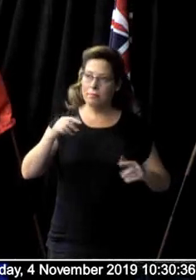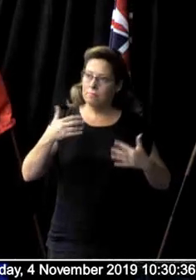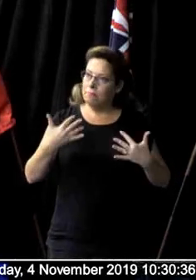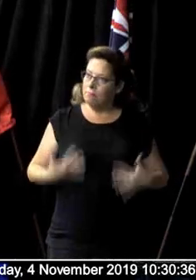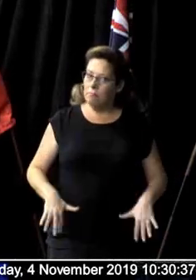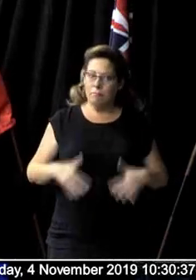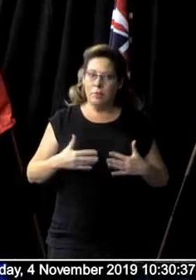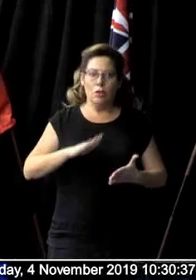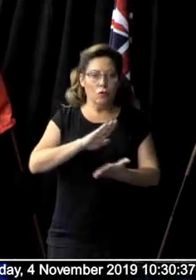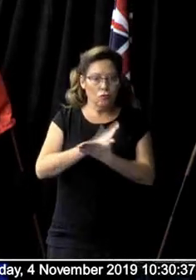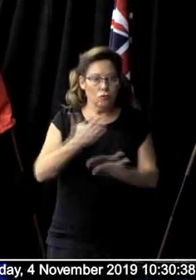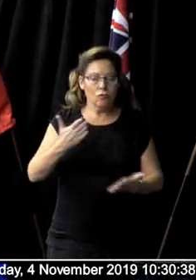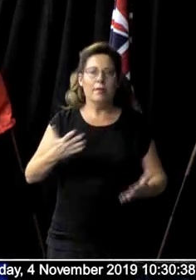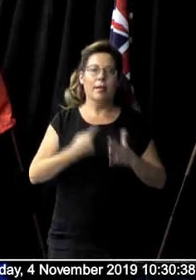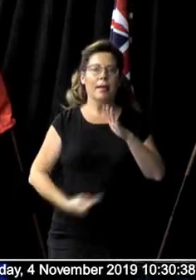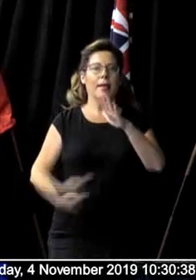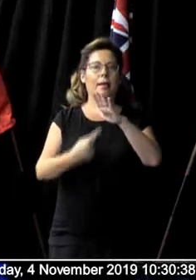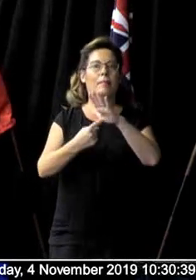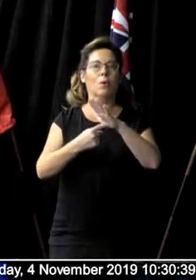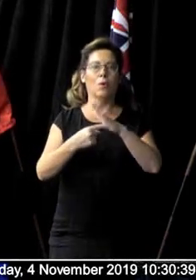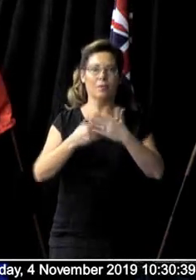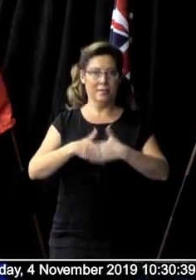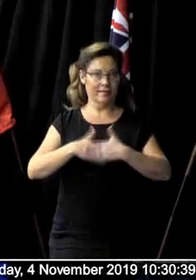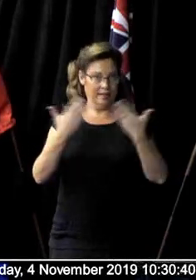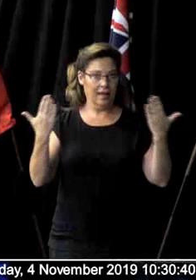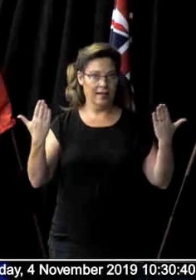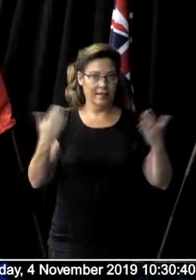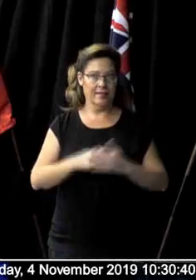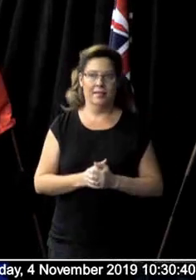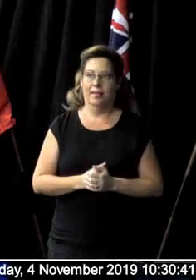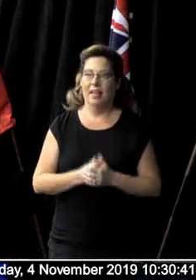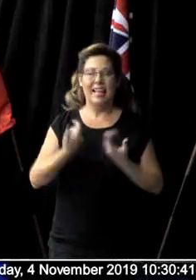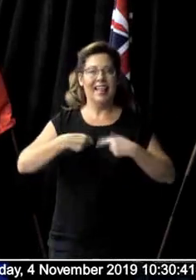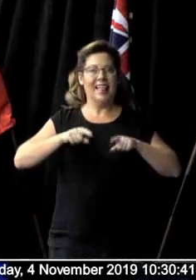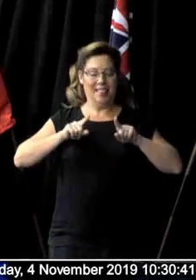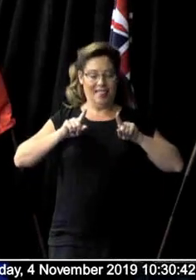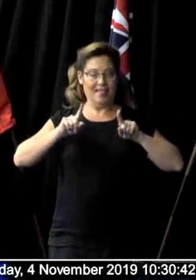It is the beginning of the first substantive hearing of this Royal Commission.